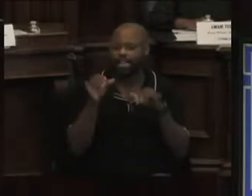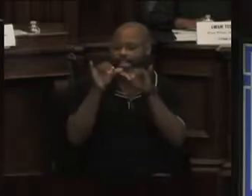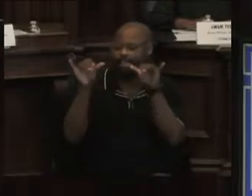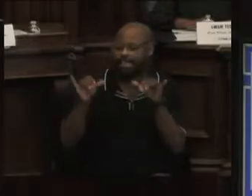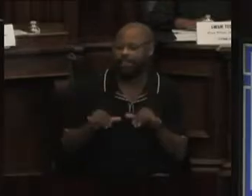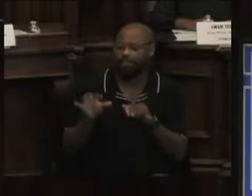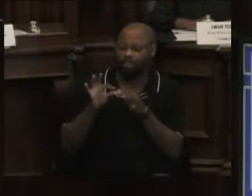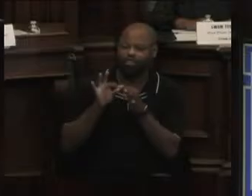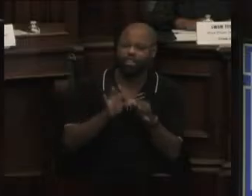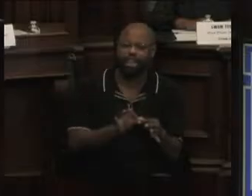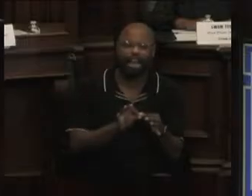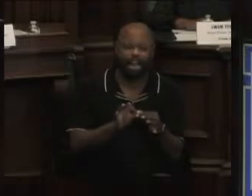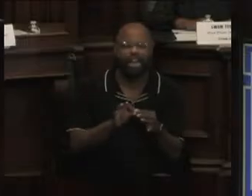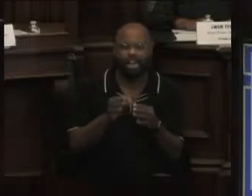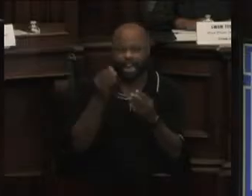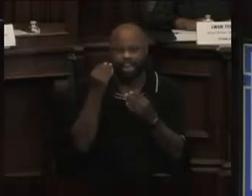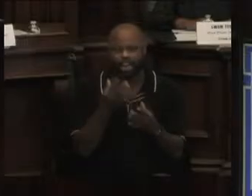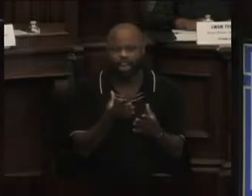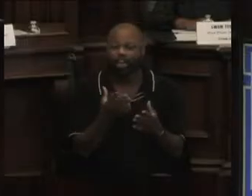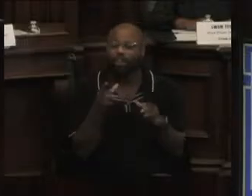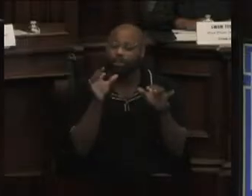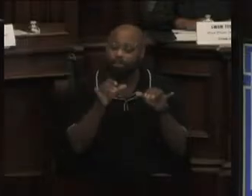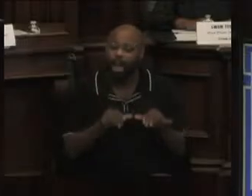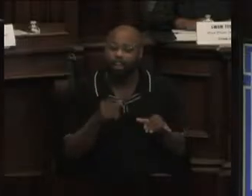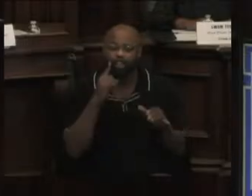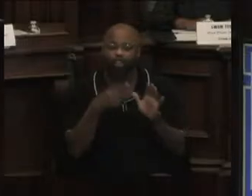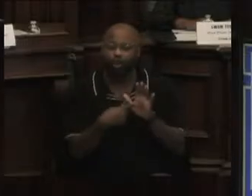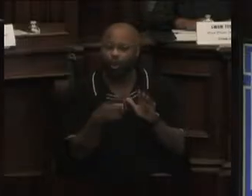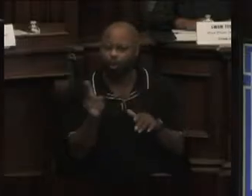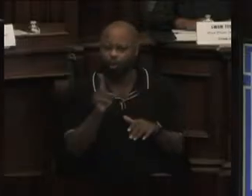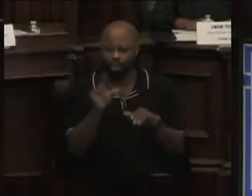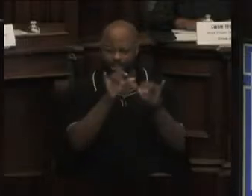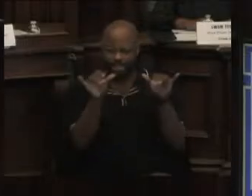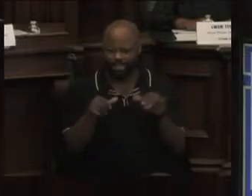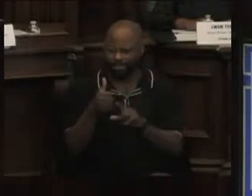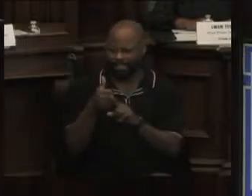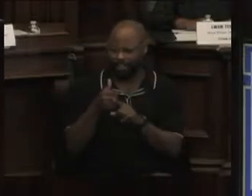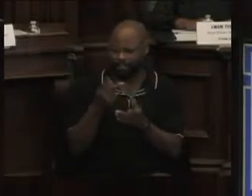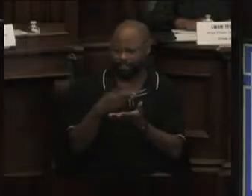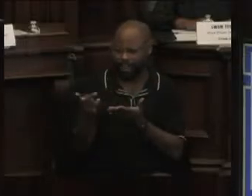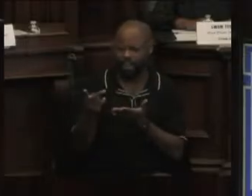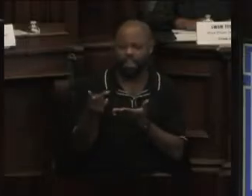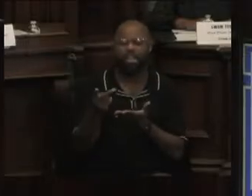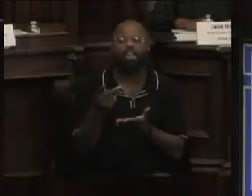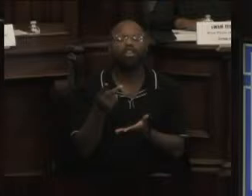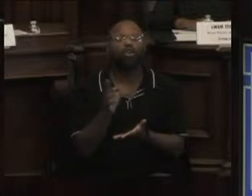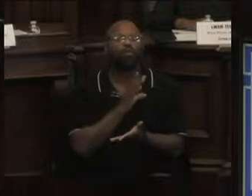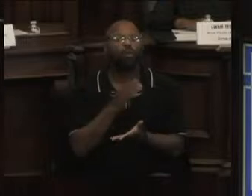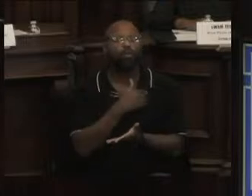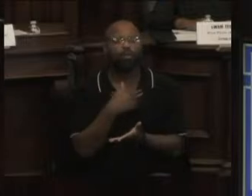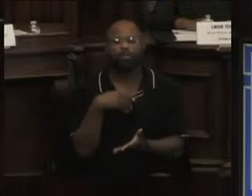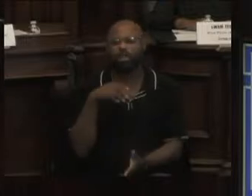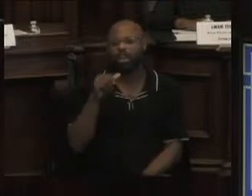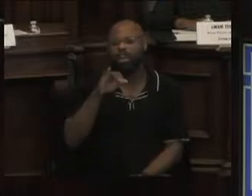patterns, repeat concerns and systemic indicators, Because